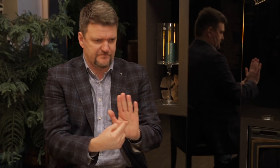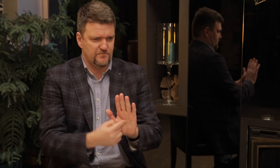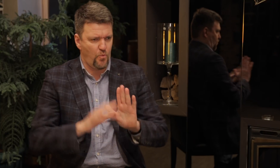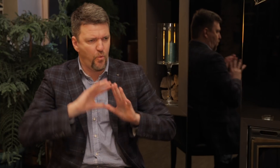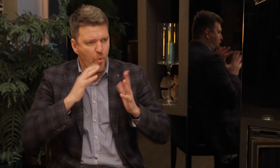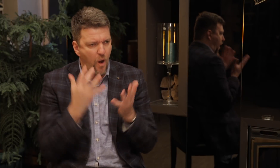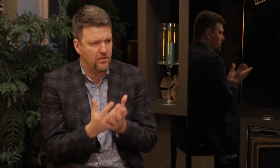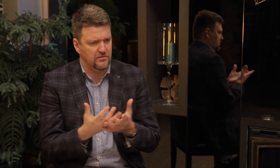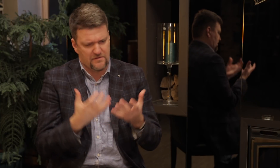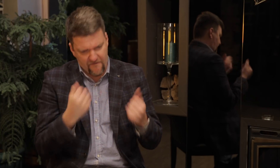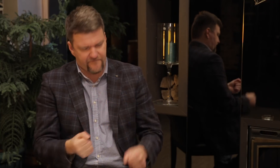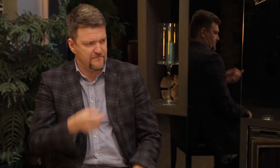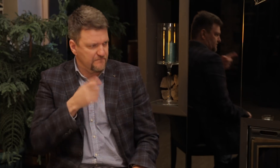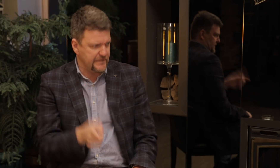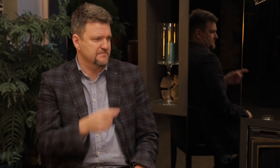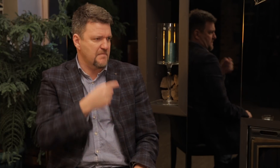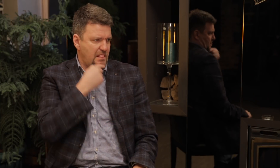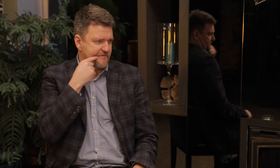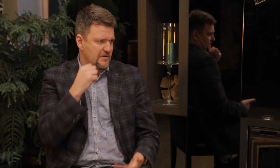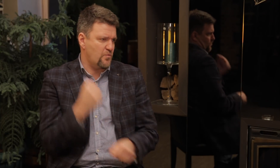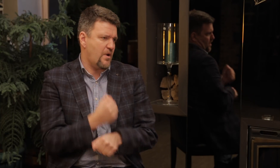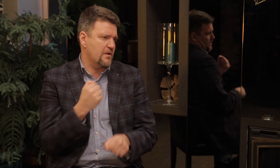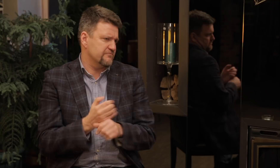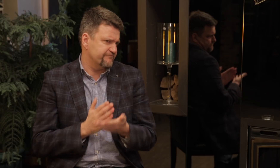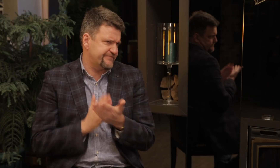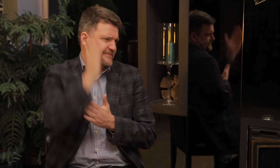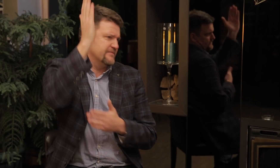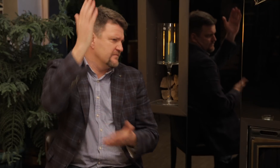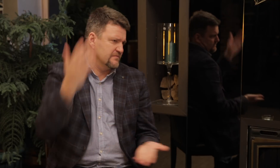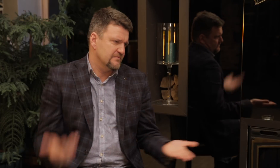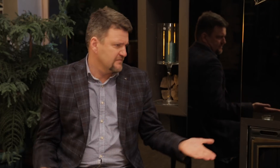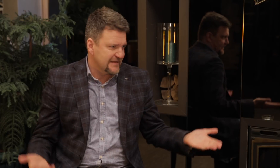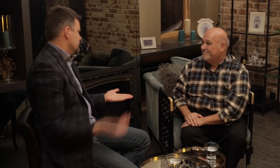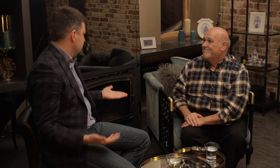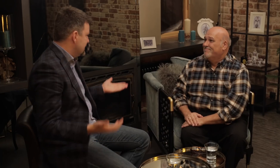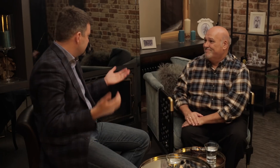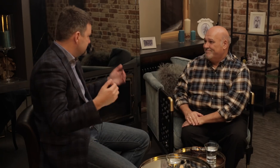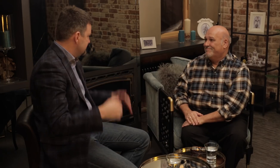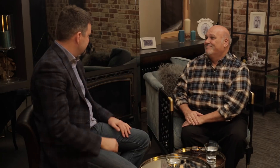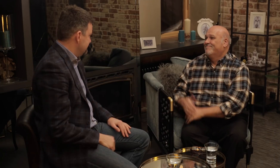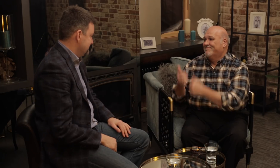We need to show the hearing world that we are capable.